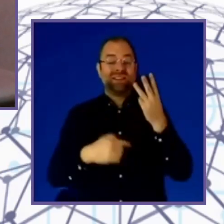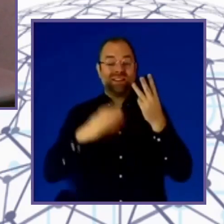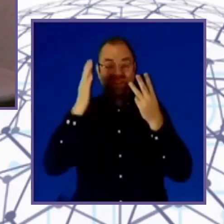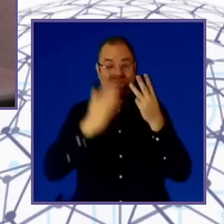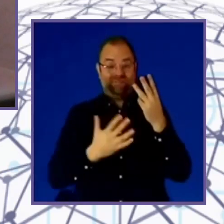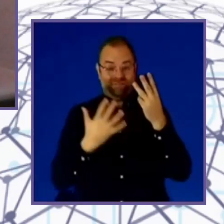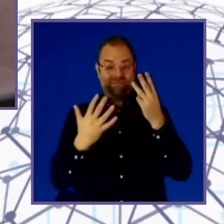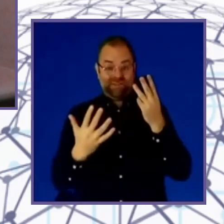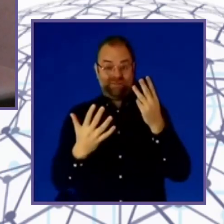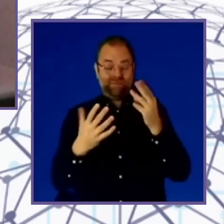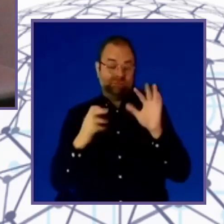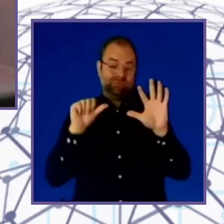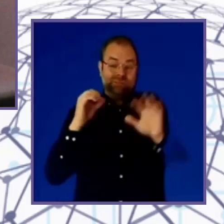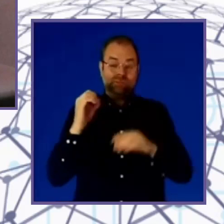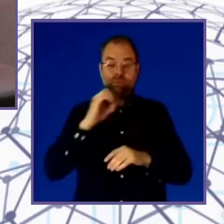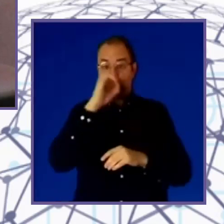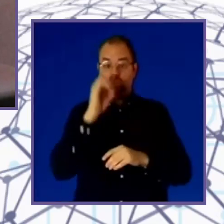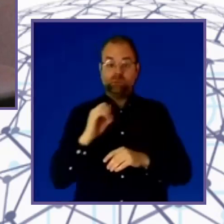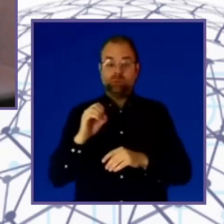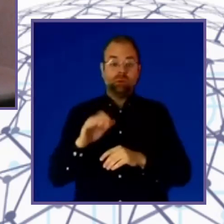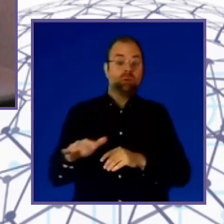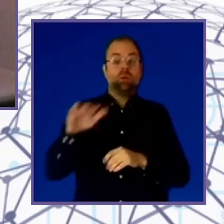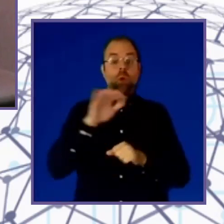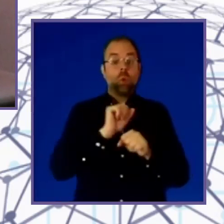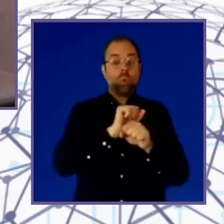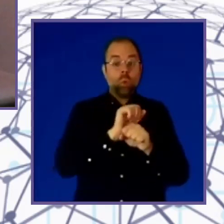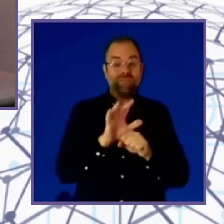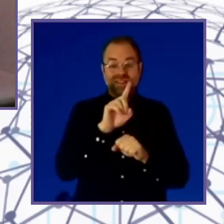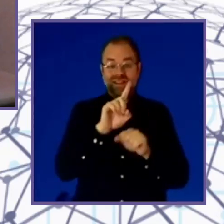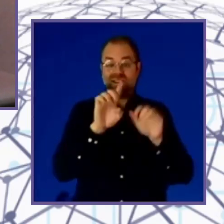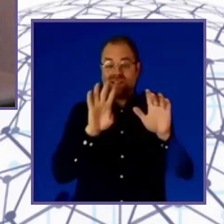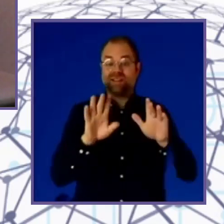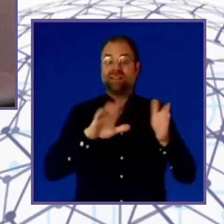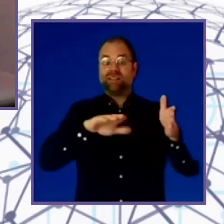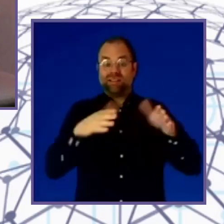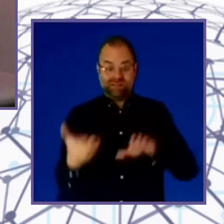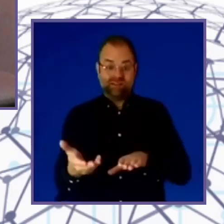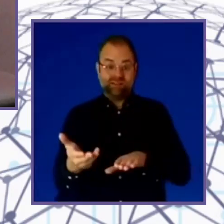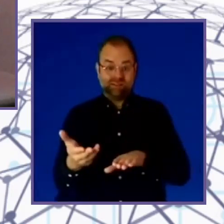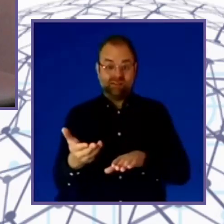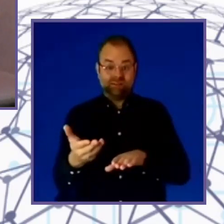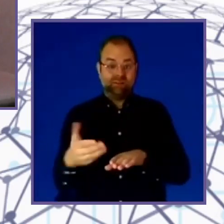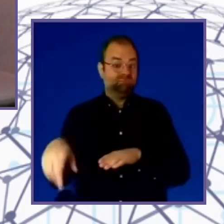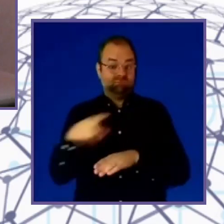our campaign was featured in my London disability News Service Evening Standard